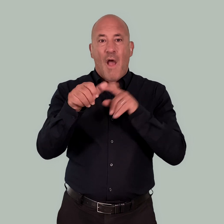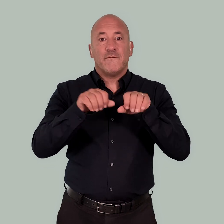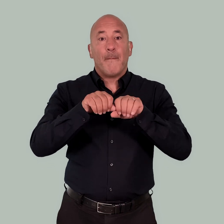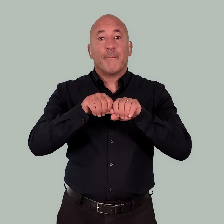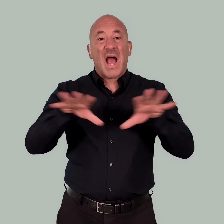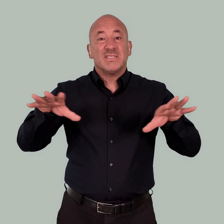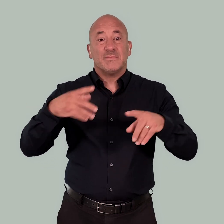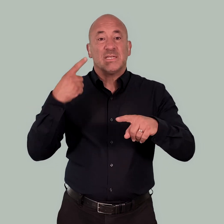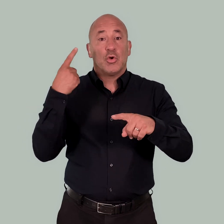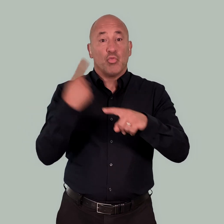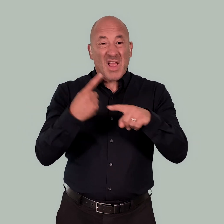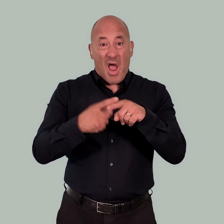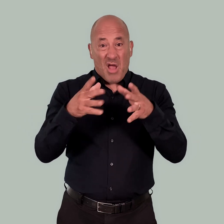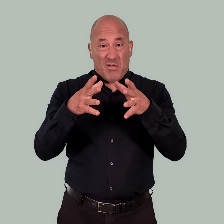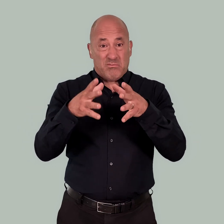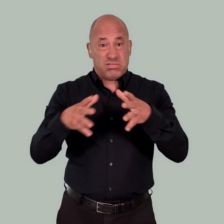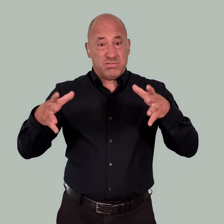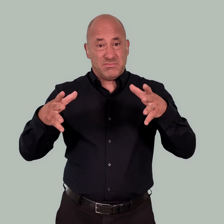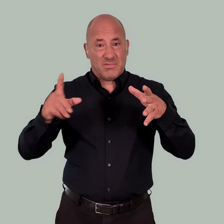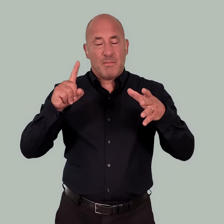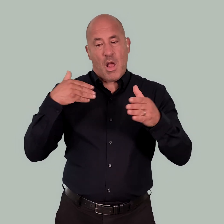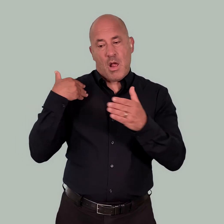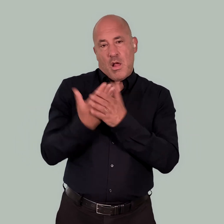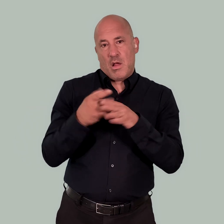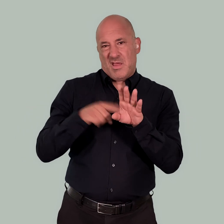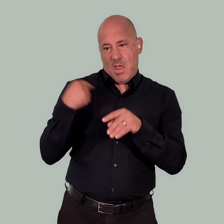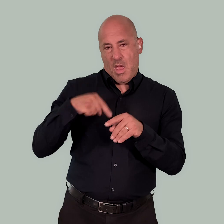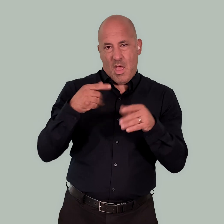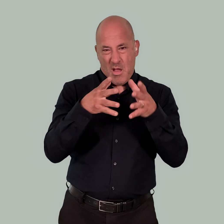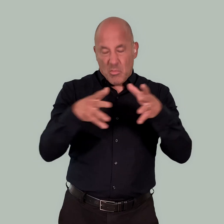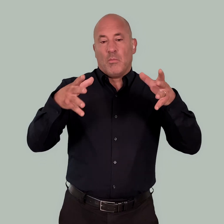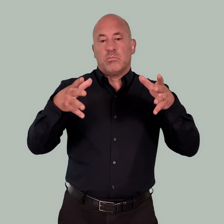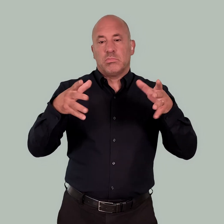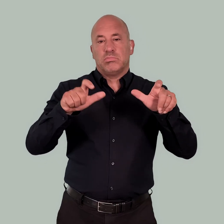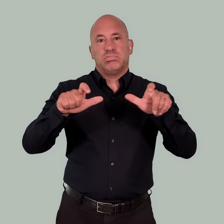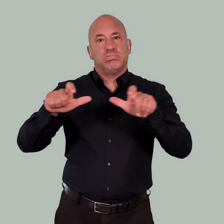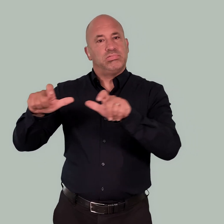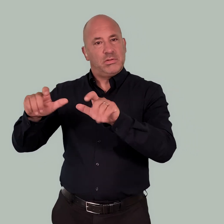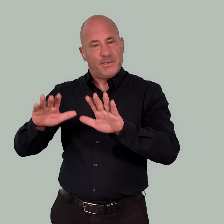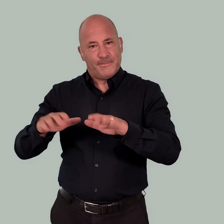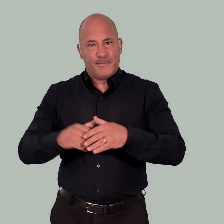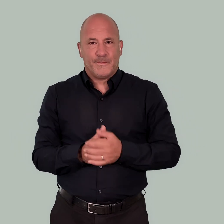with the pace of increase quickening since the pandemic, though levelling off somewhat in the latest year.